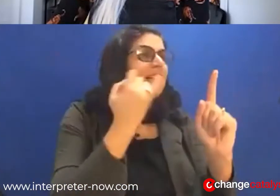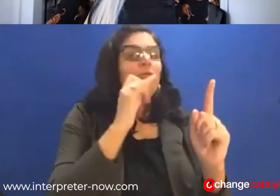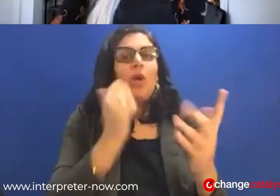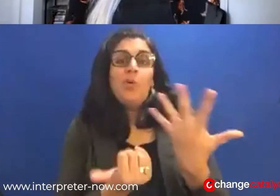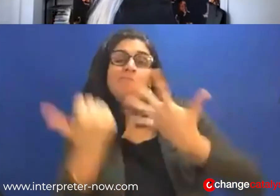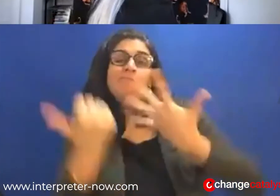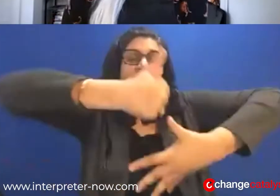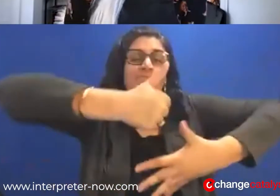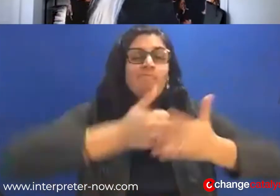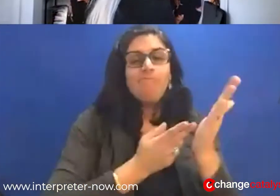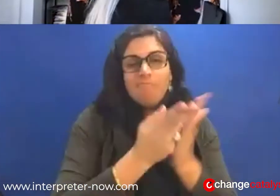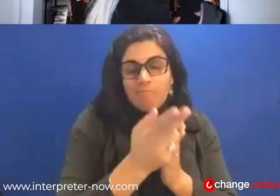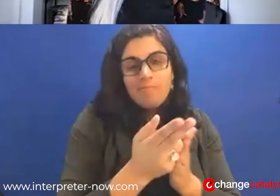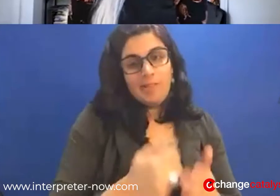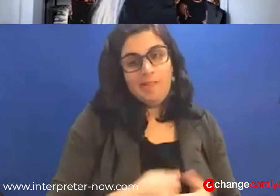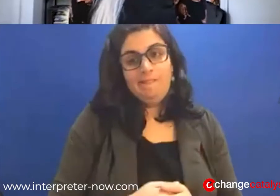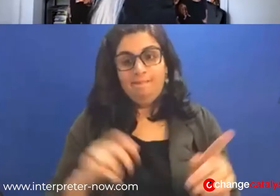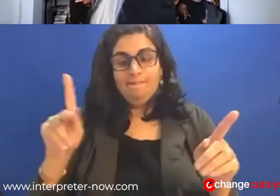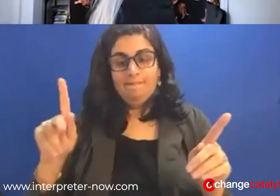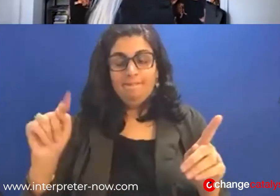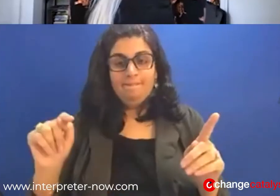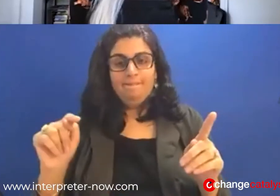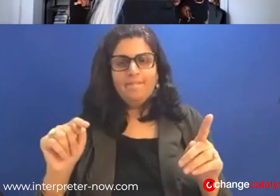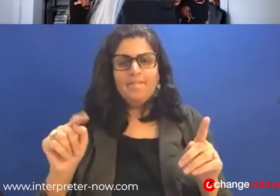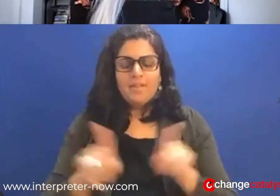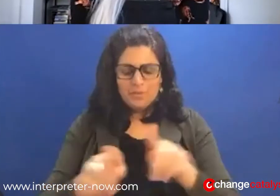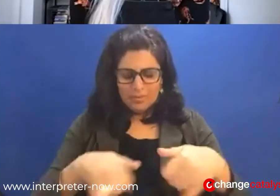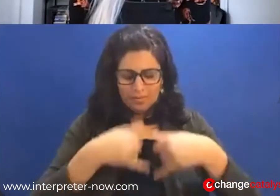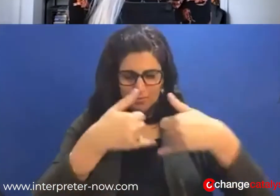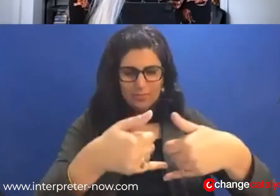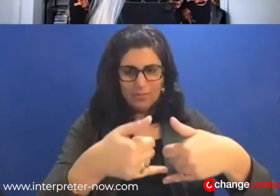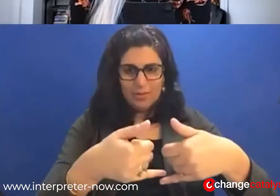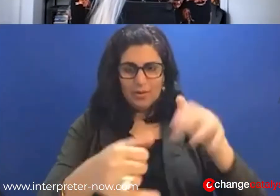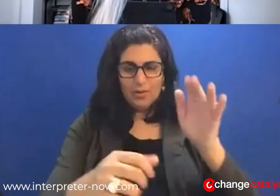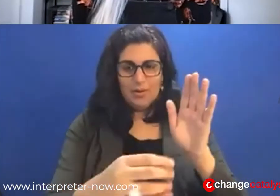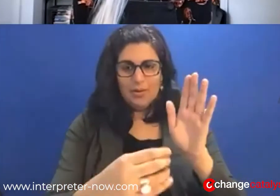Kt: Yeah, and I think fundamentally, right, the reward of posting your social media perfect